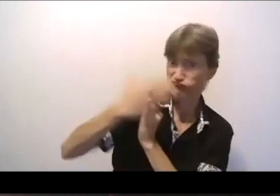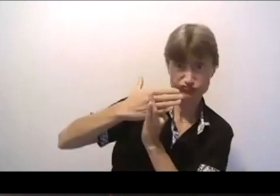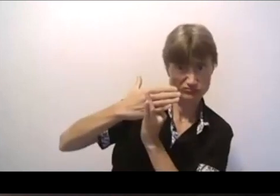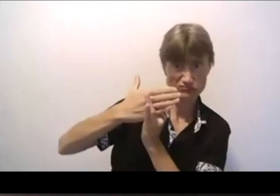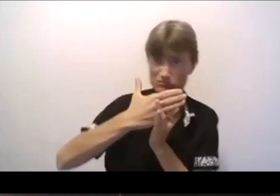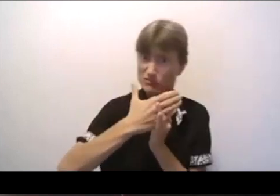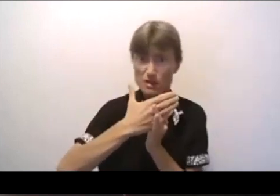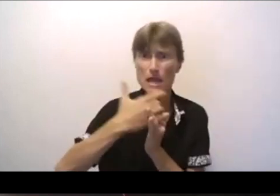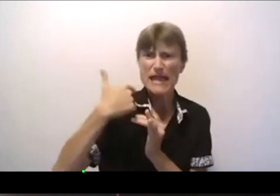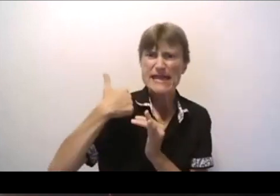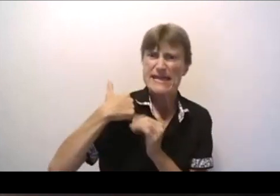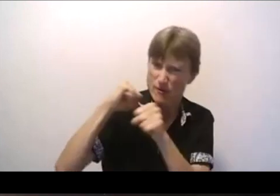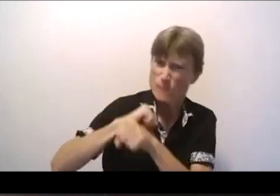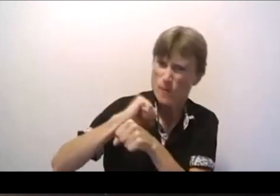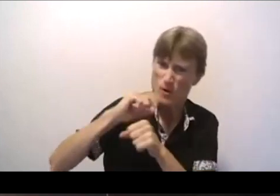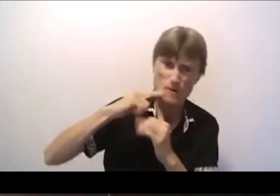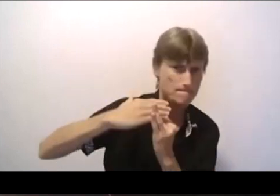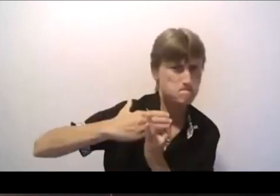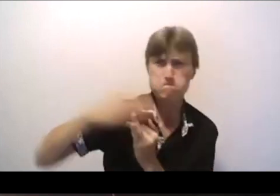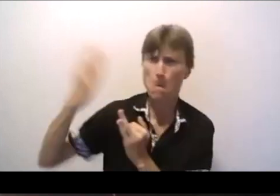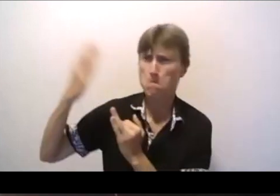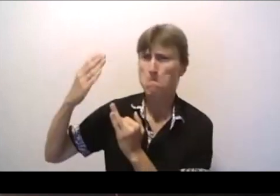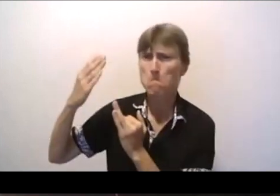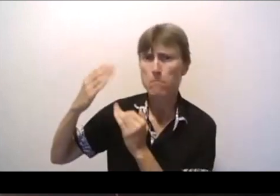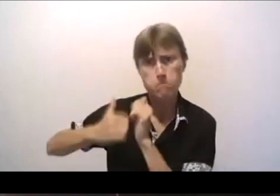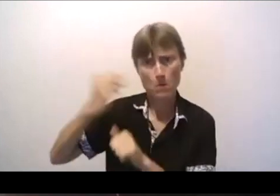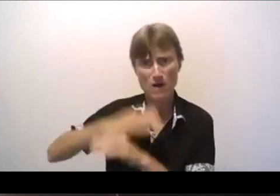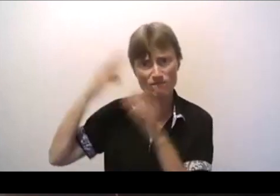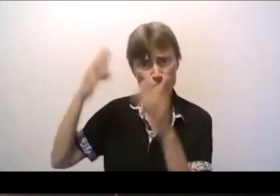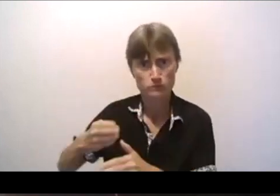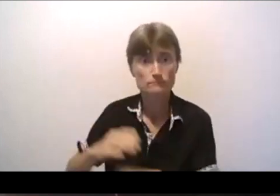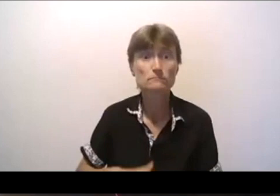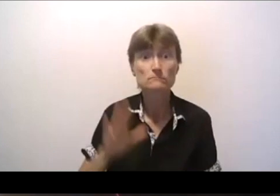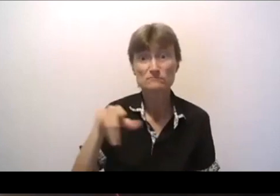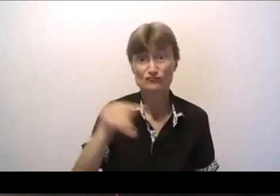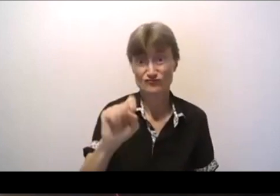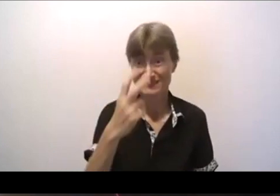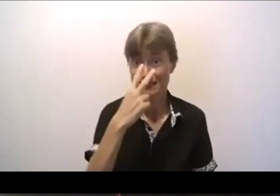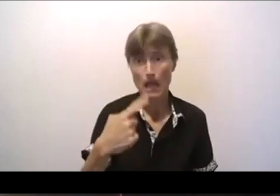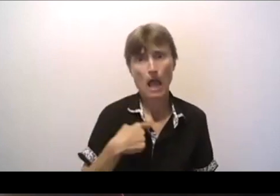um so next slide as you can see i like taking pictures and using uh